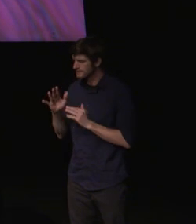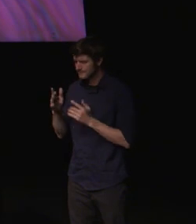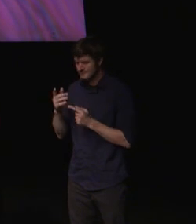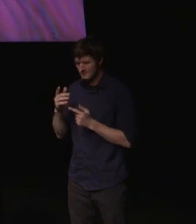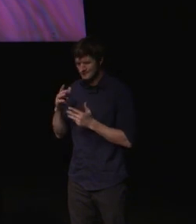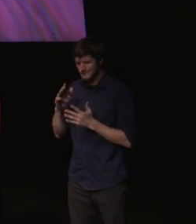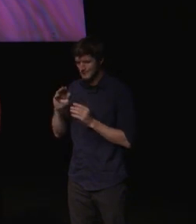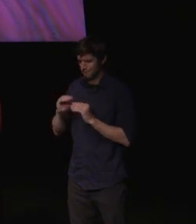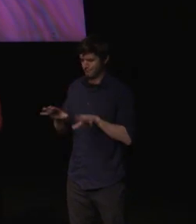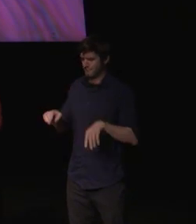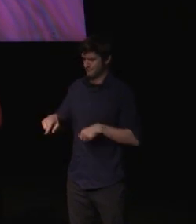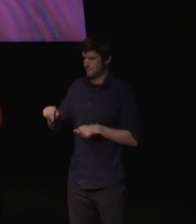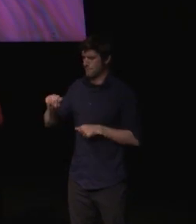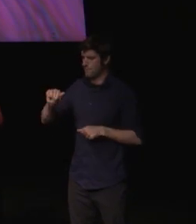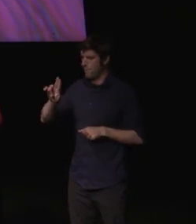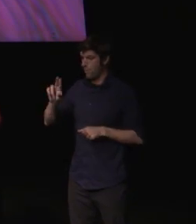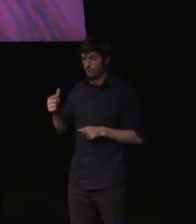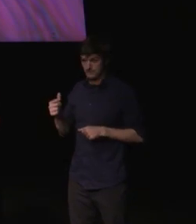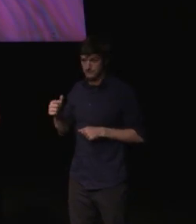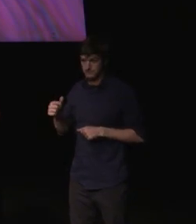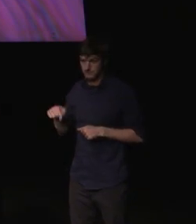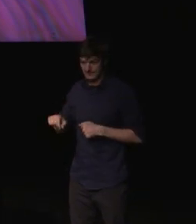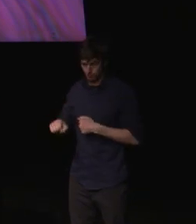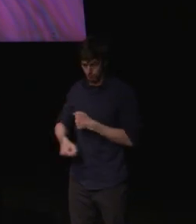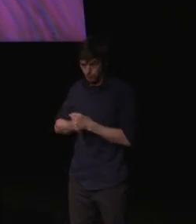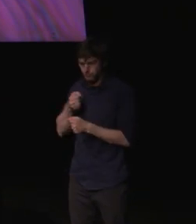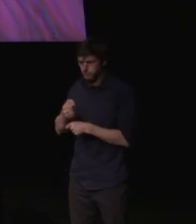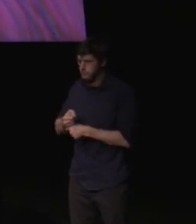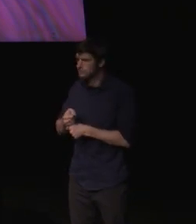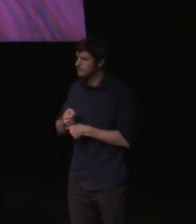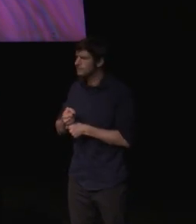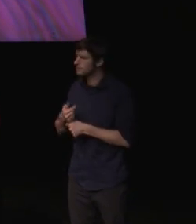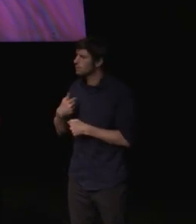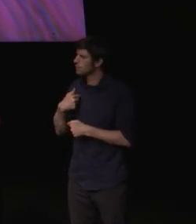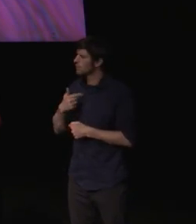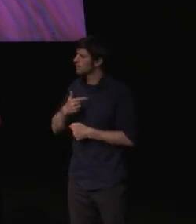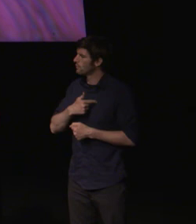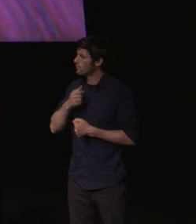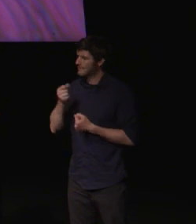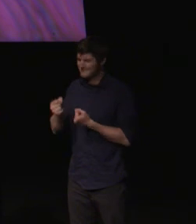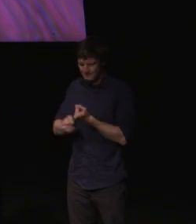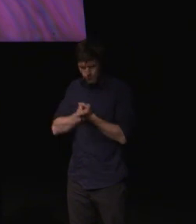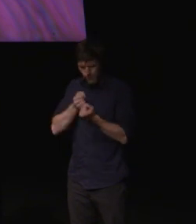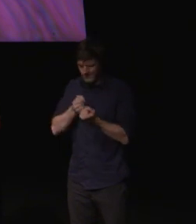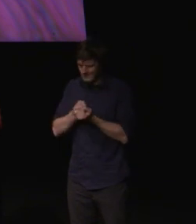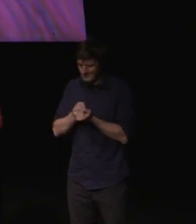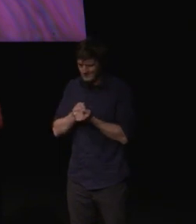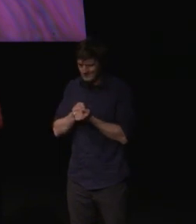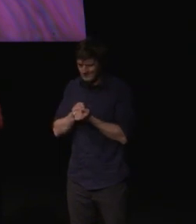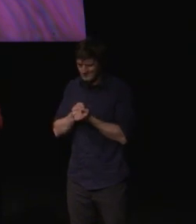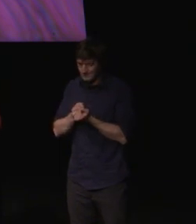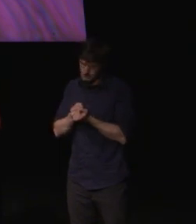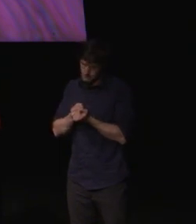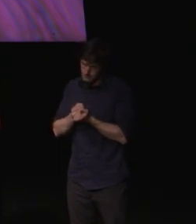August of this year. We'll be supporting, I think, the same number of languages, sorry, slightly fewer languages,